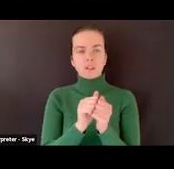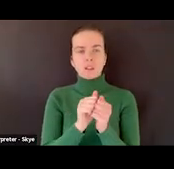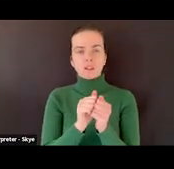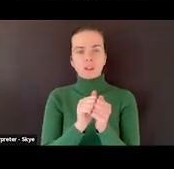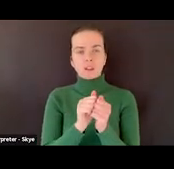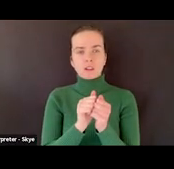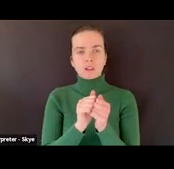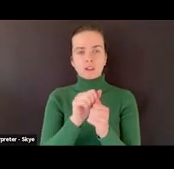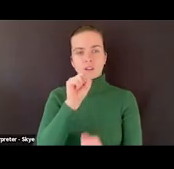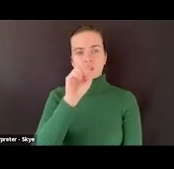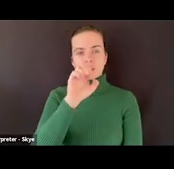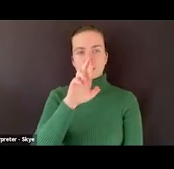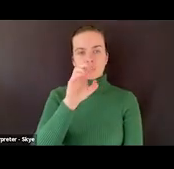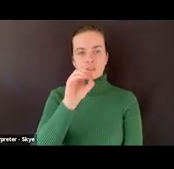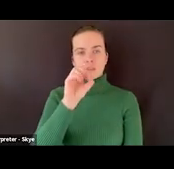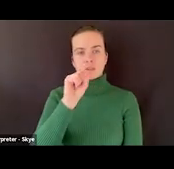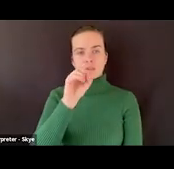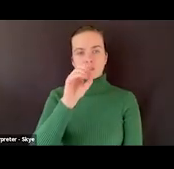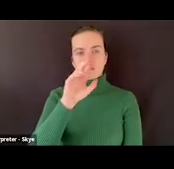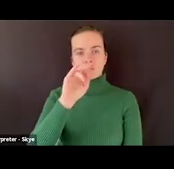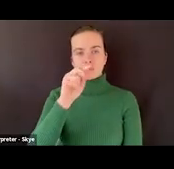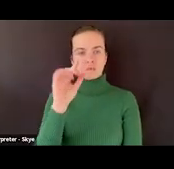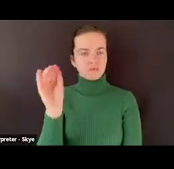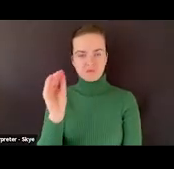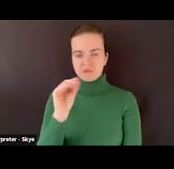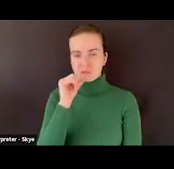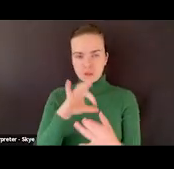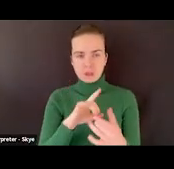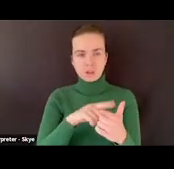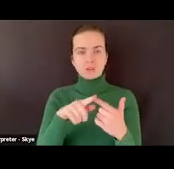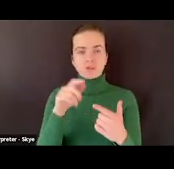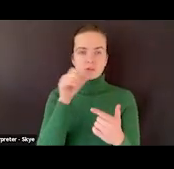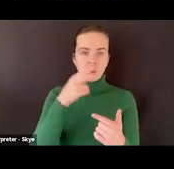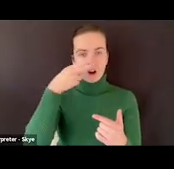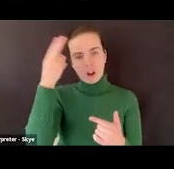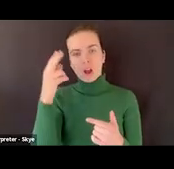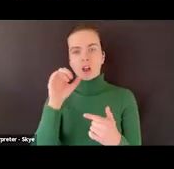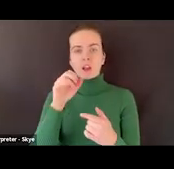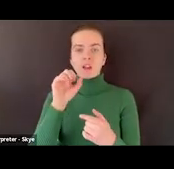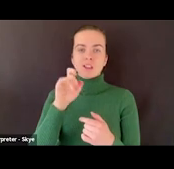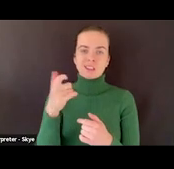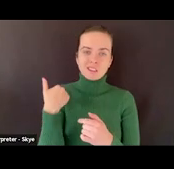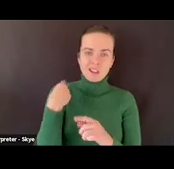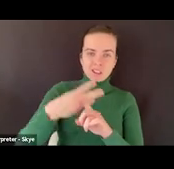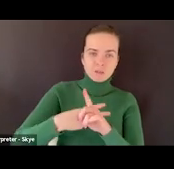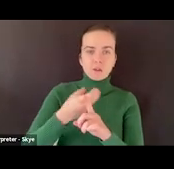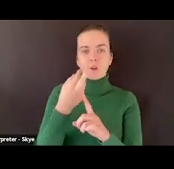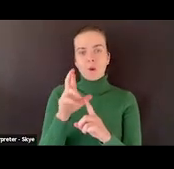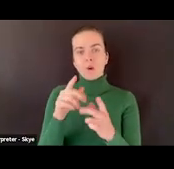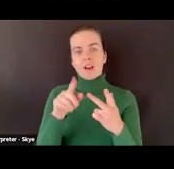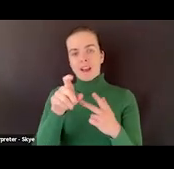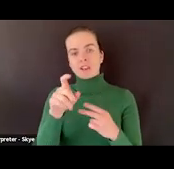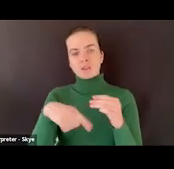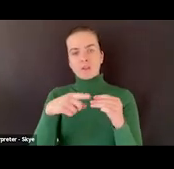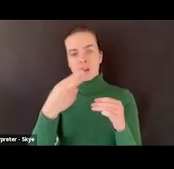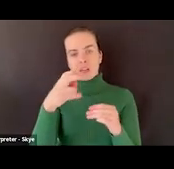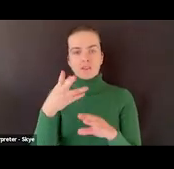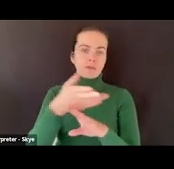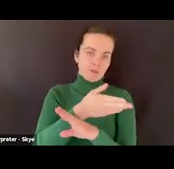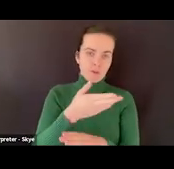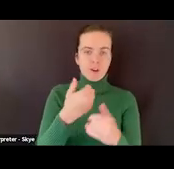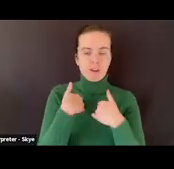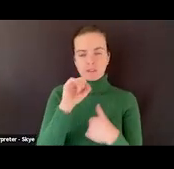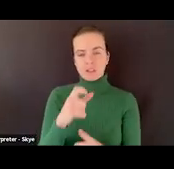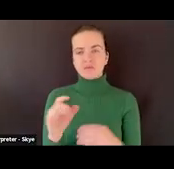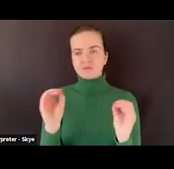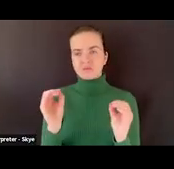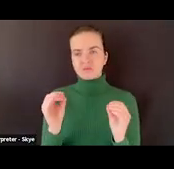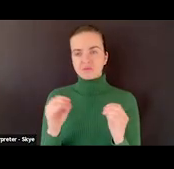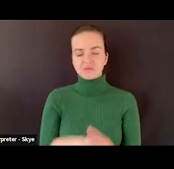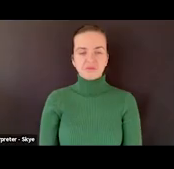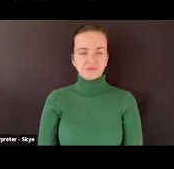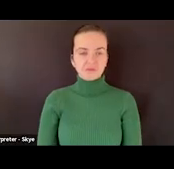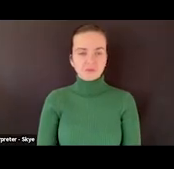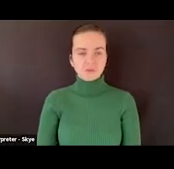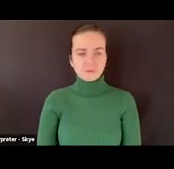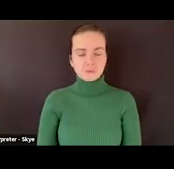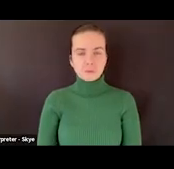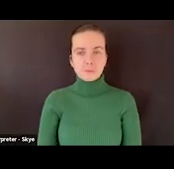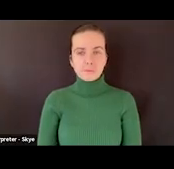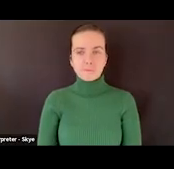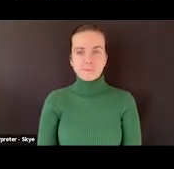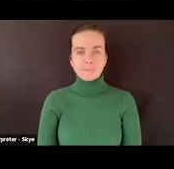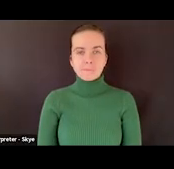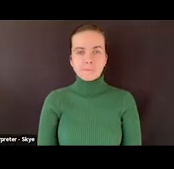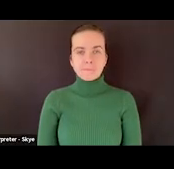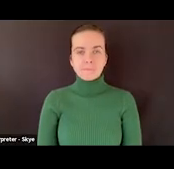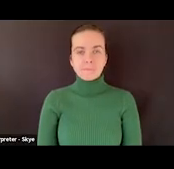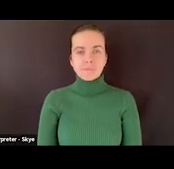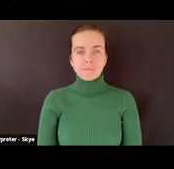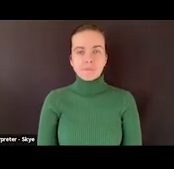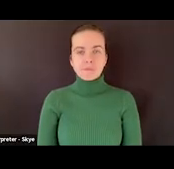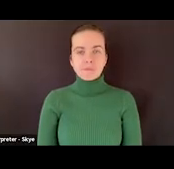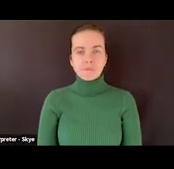drunk or high sex in the past 6 months, or asking about one's HIV status before having sex.